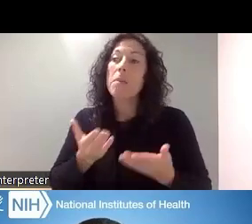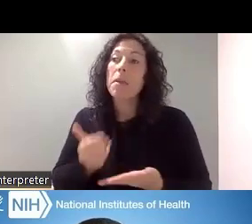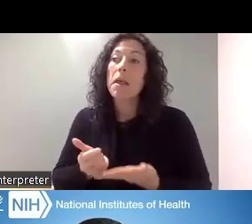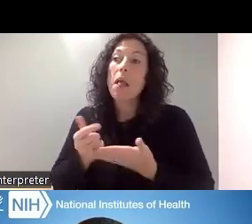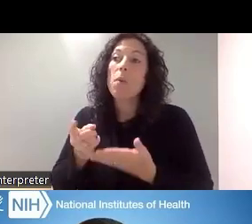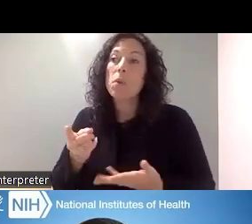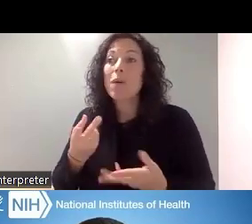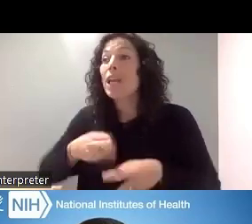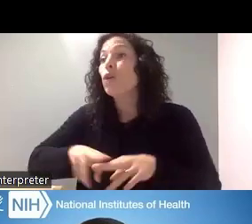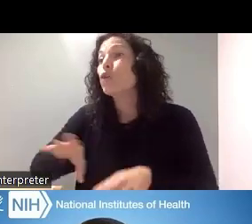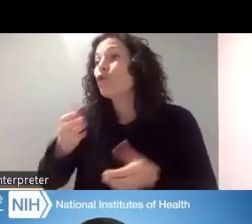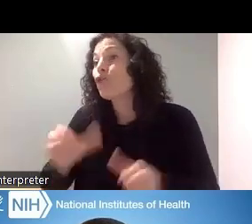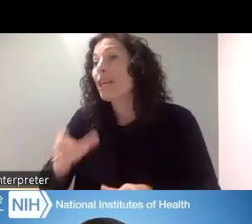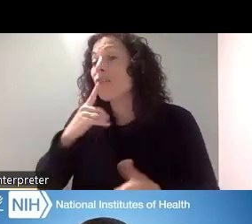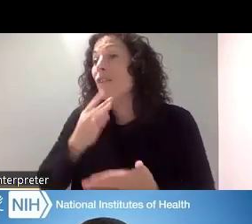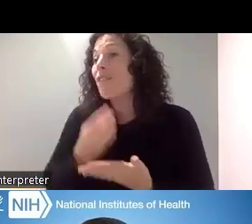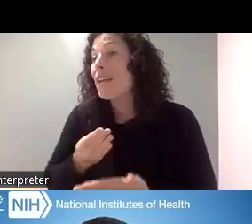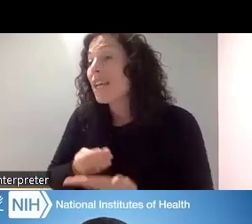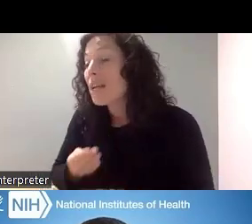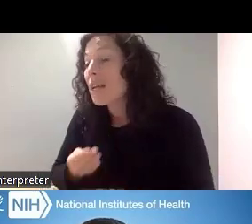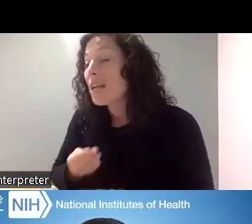and then tell you what your chances of being funded are.